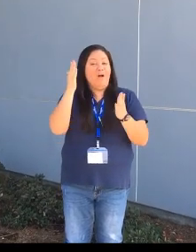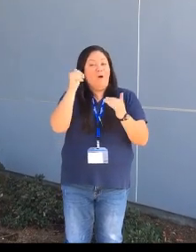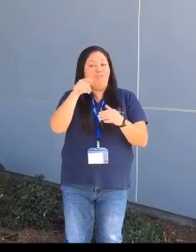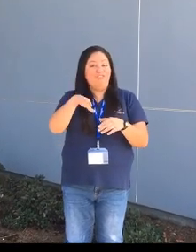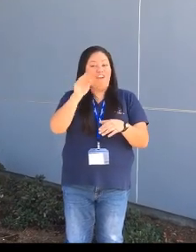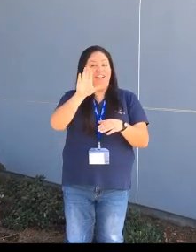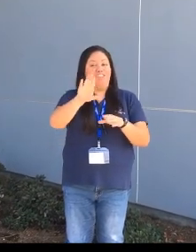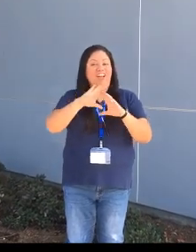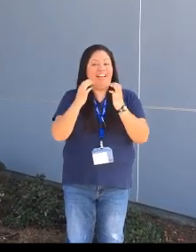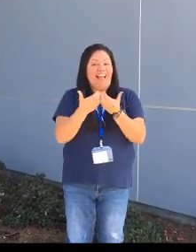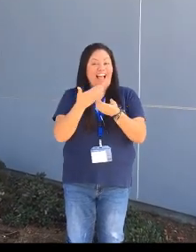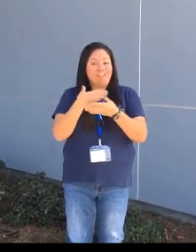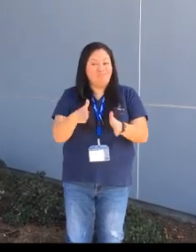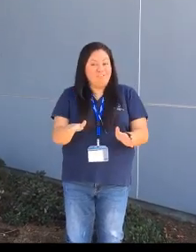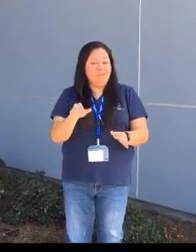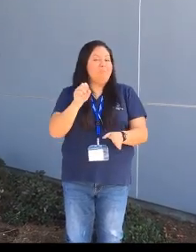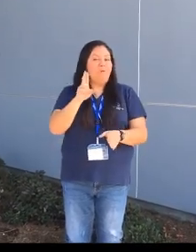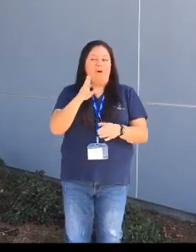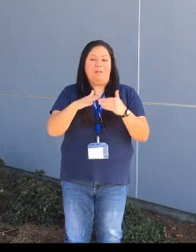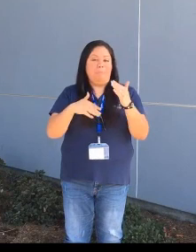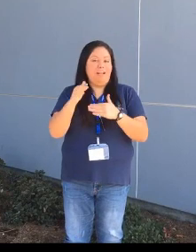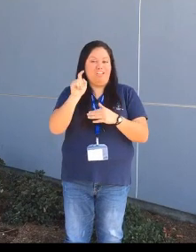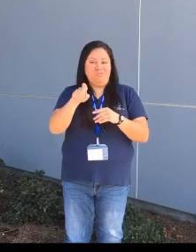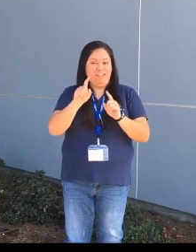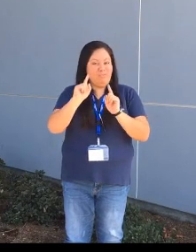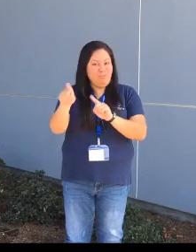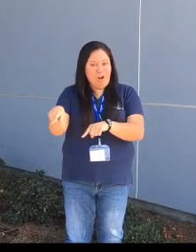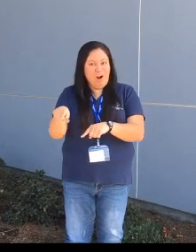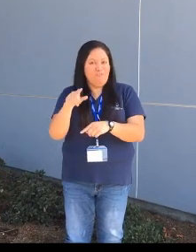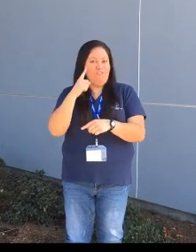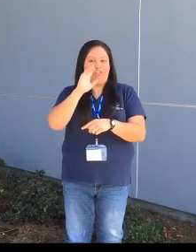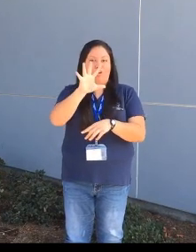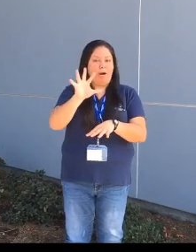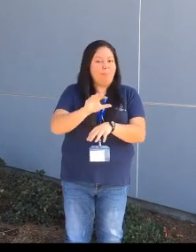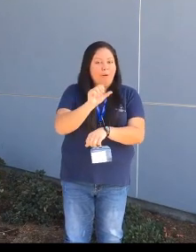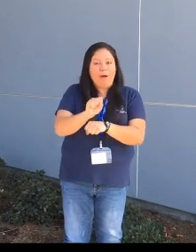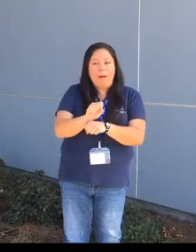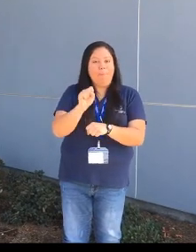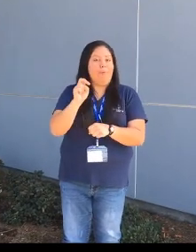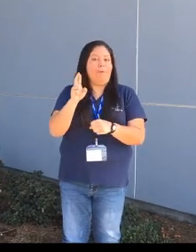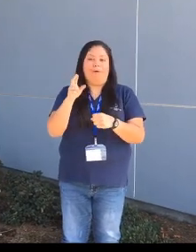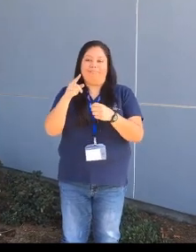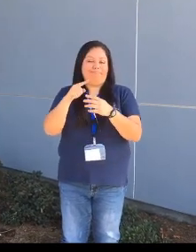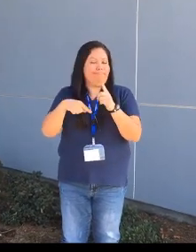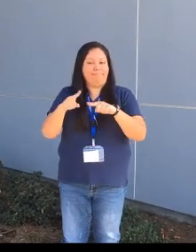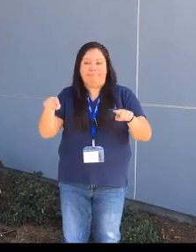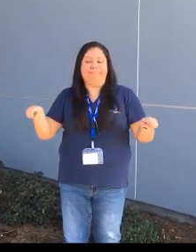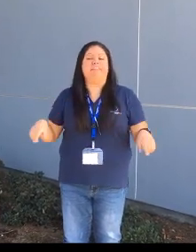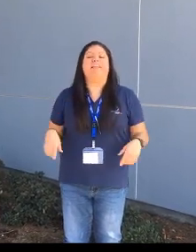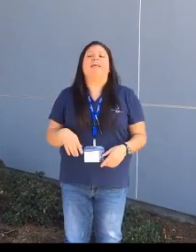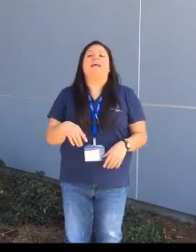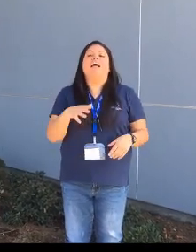And I hope this helps you to find your classroom, or other places you need to go for your appointments, etc.